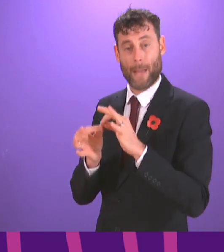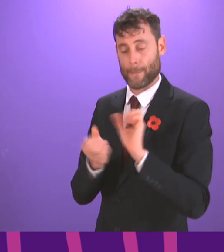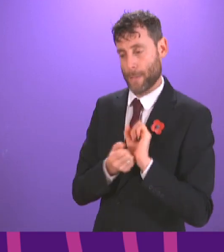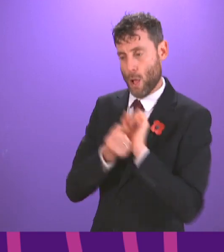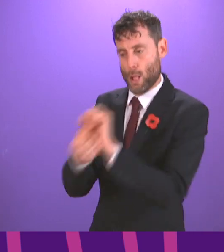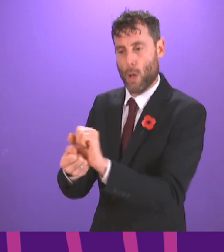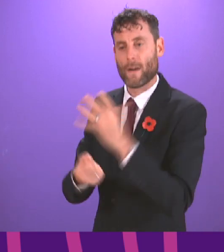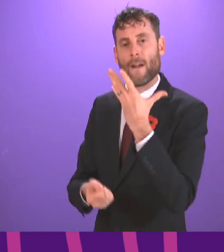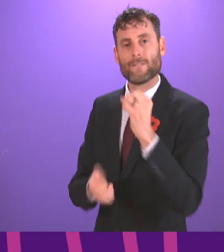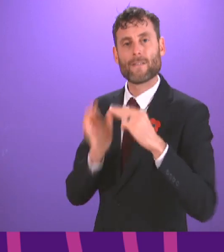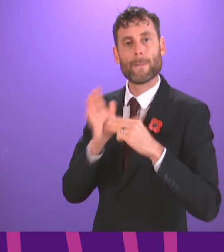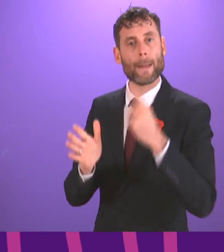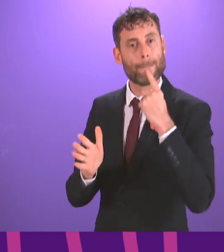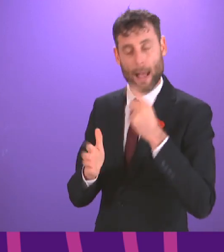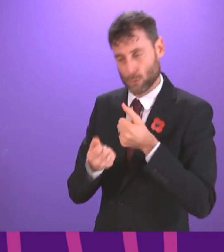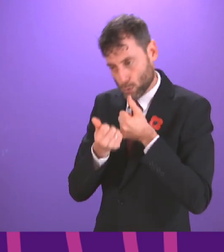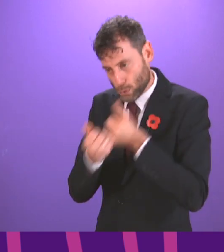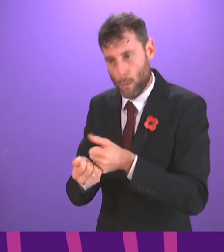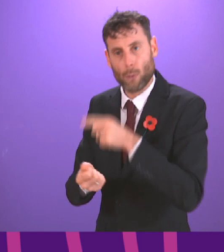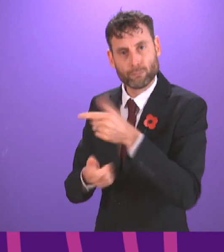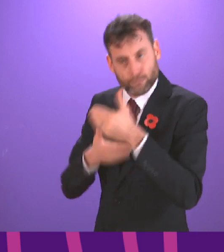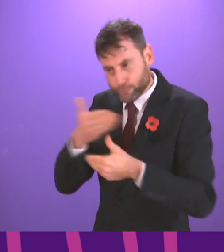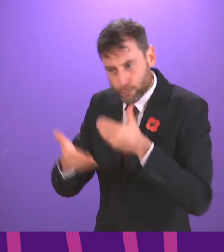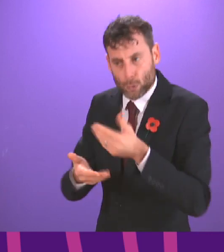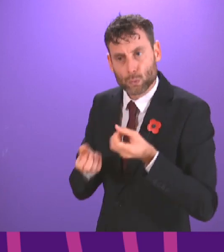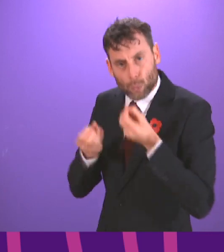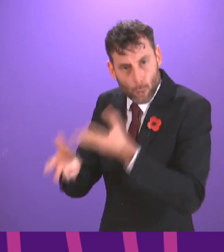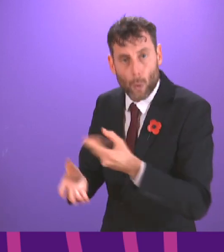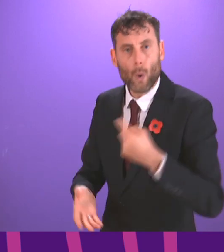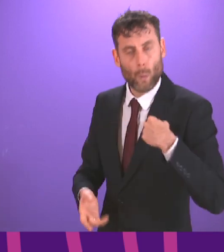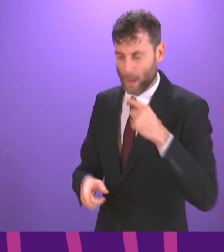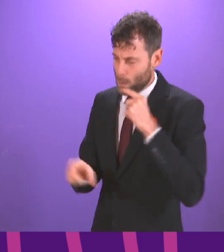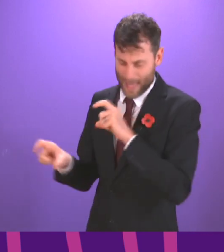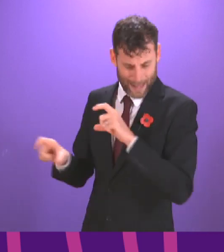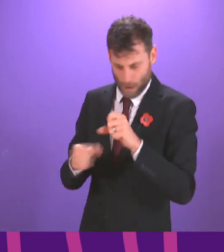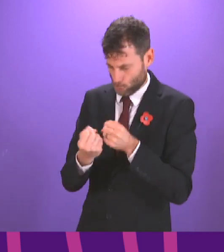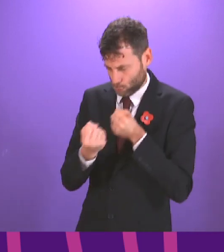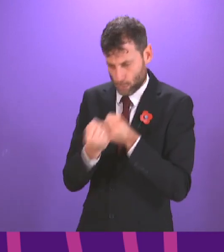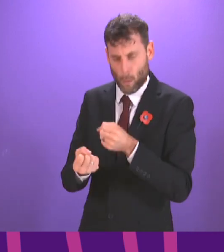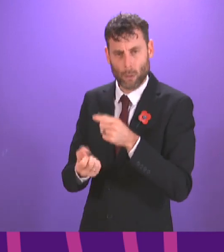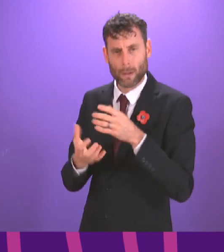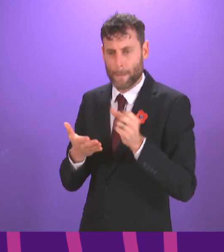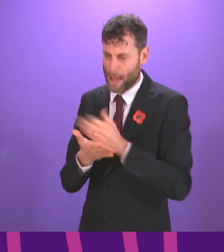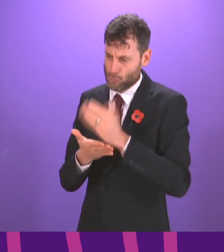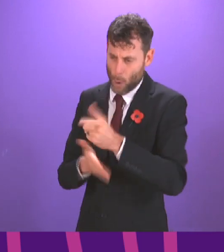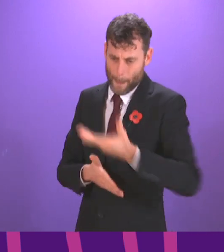has also been provided to support working capital. We will continue to do absolutely everything that we can to support the business while